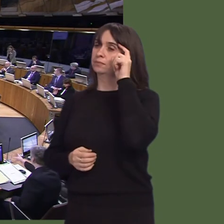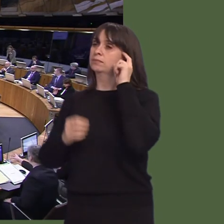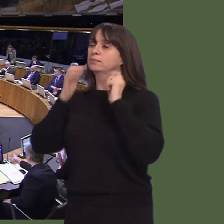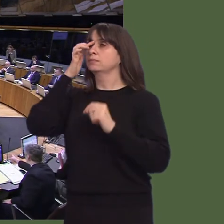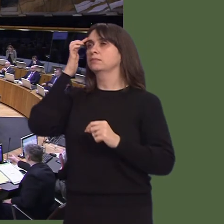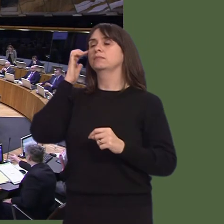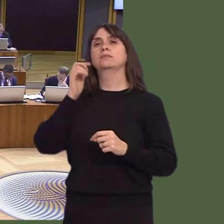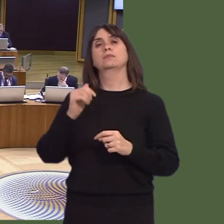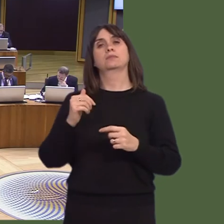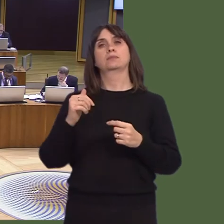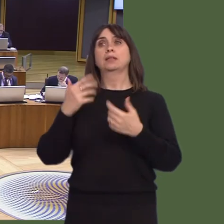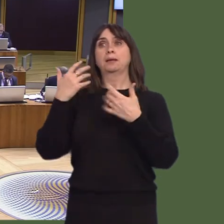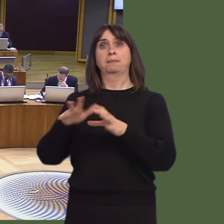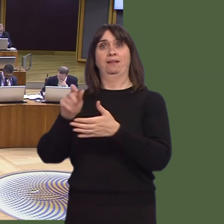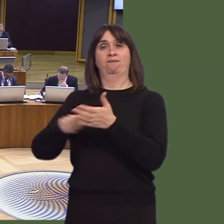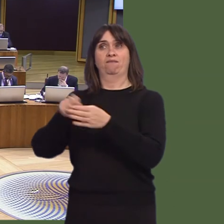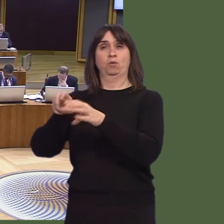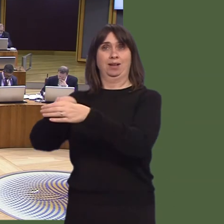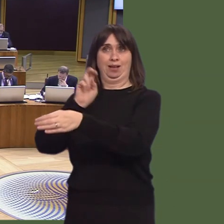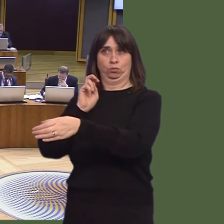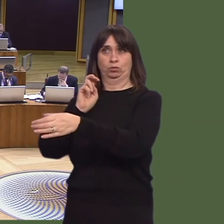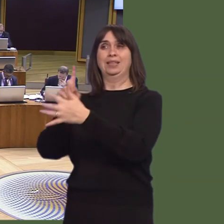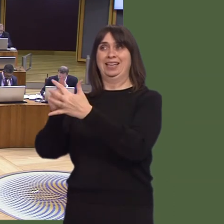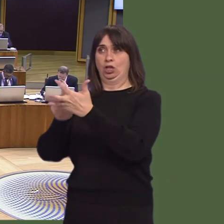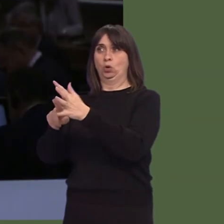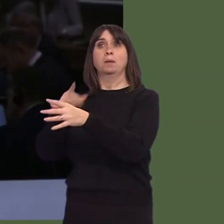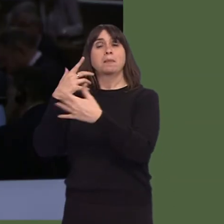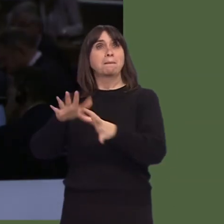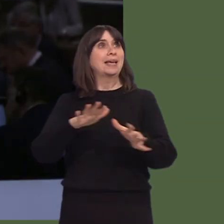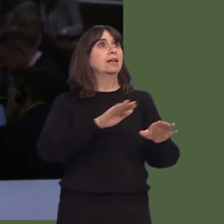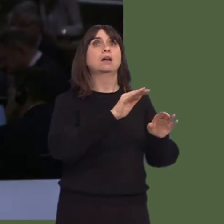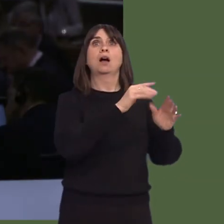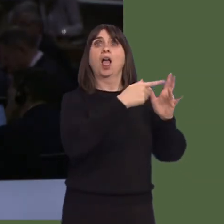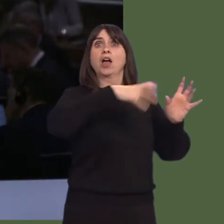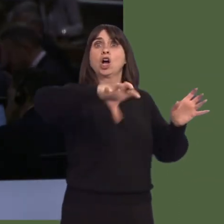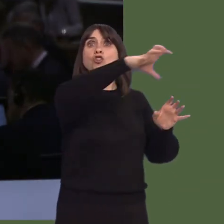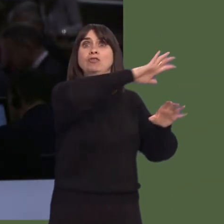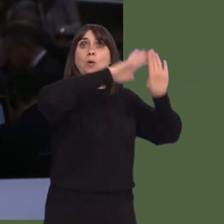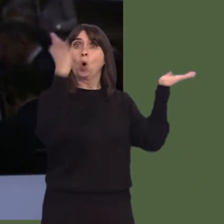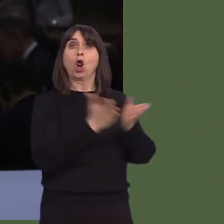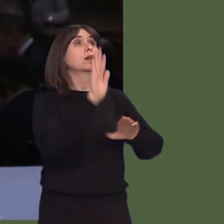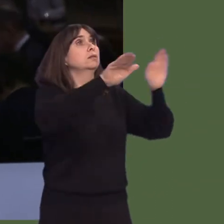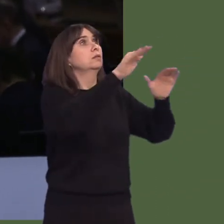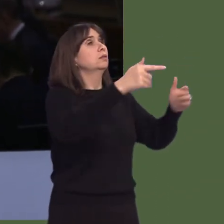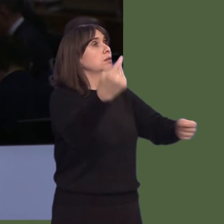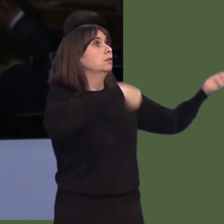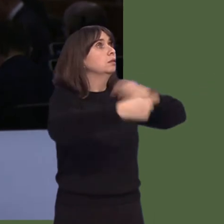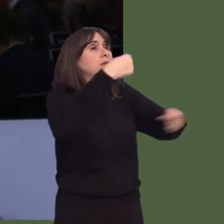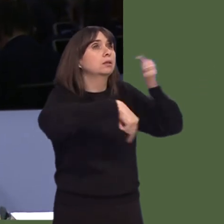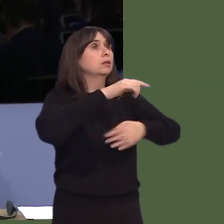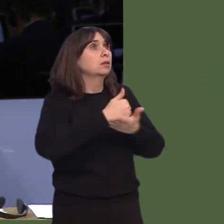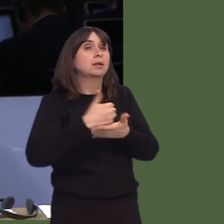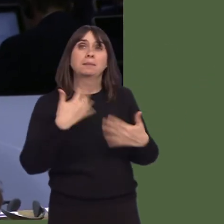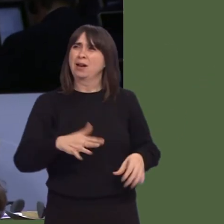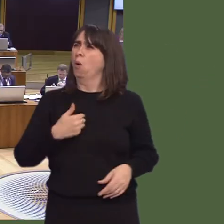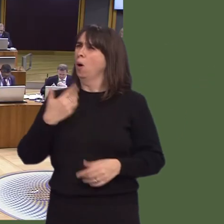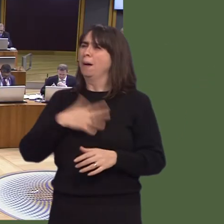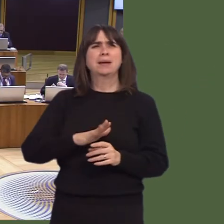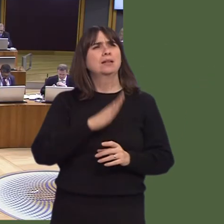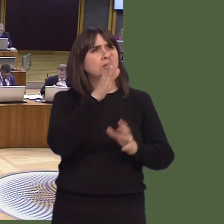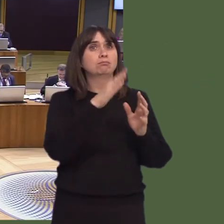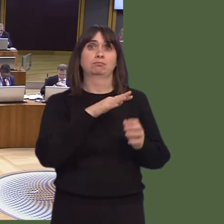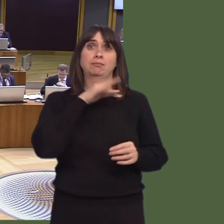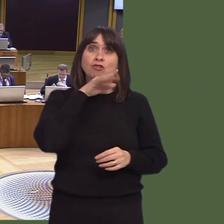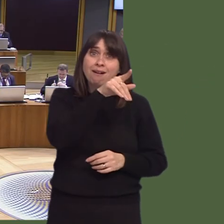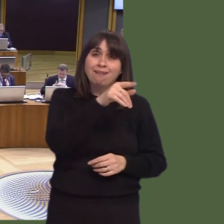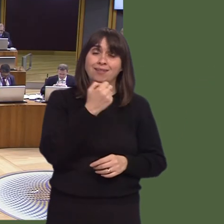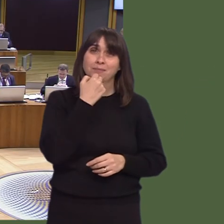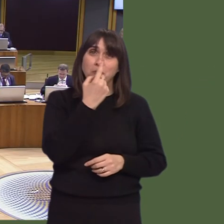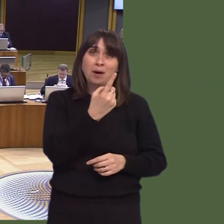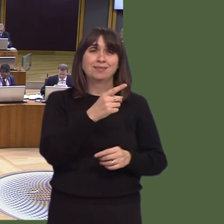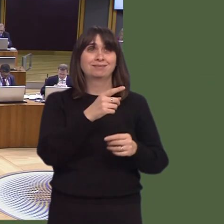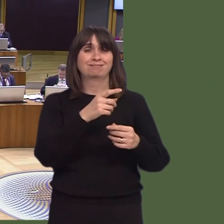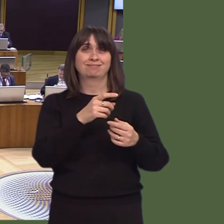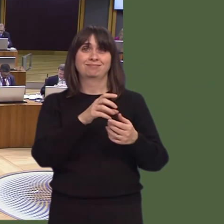That's 150 schools and colleges that, under the Tories, would have been left to decay.